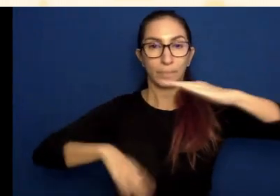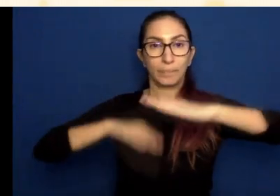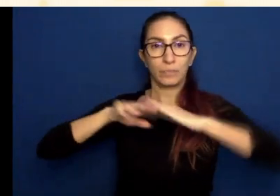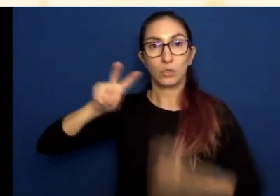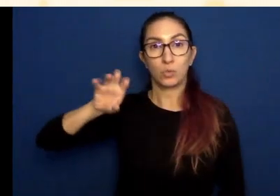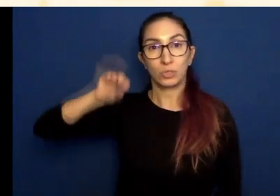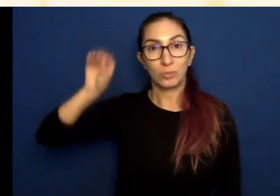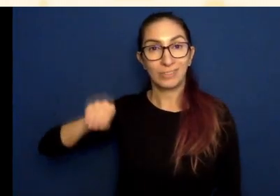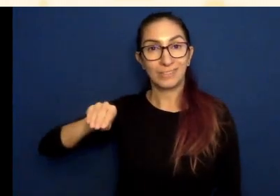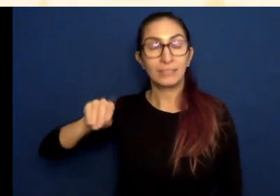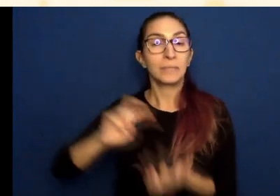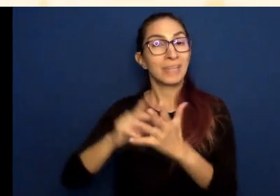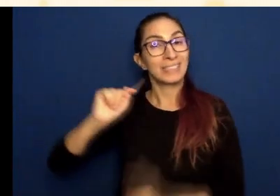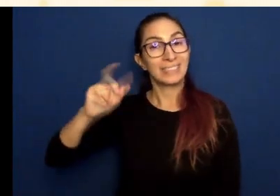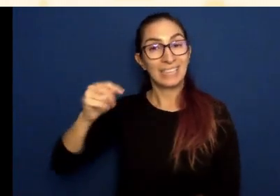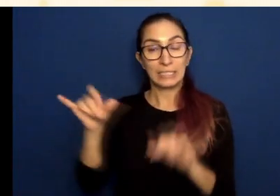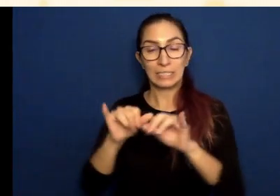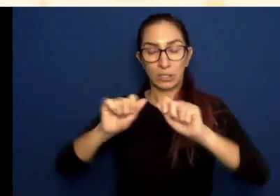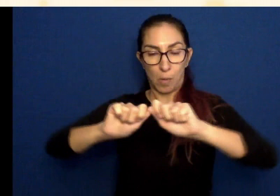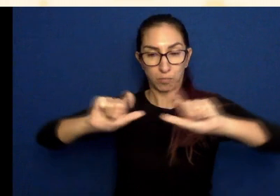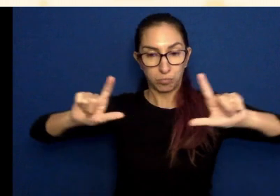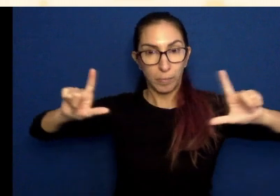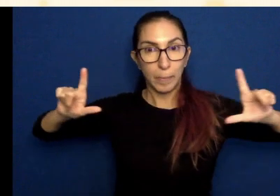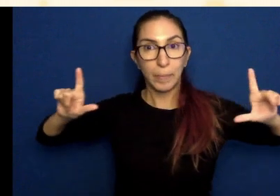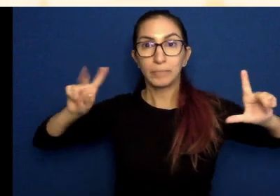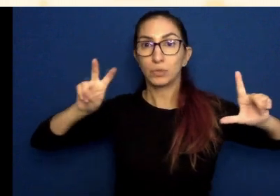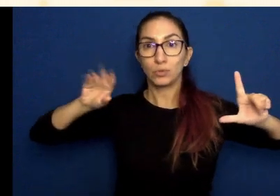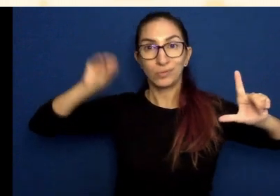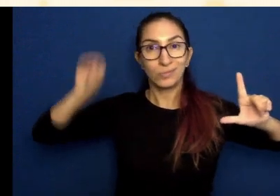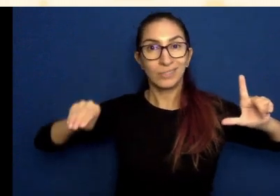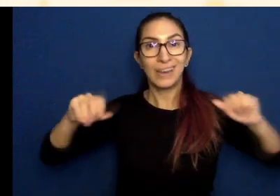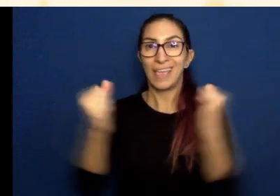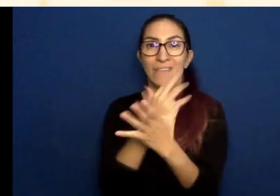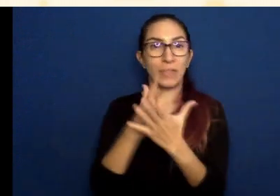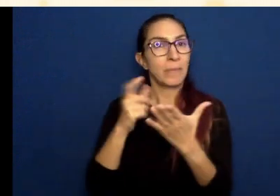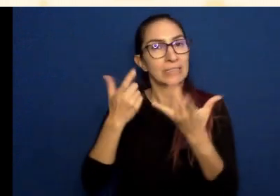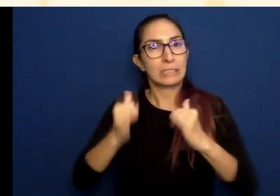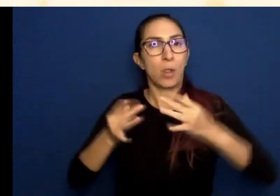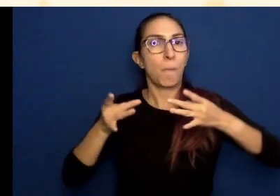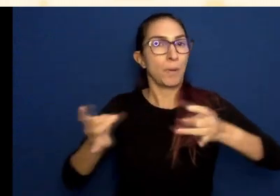So as part of WCAG 2, you have to test for anything zooming to 200%.